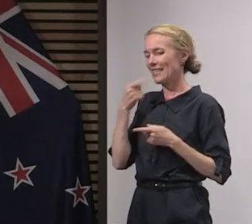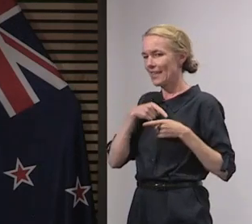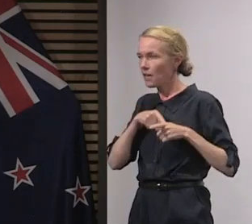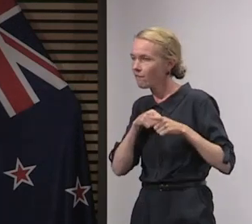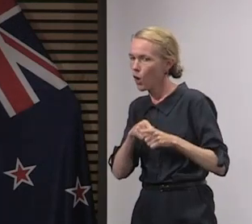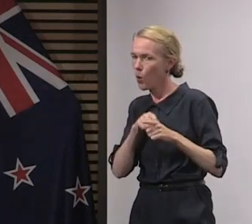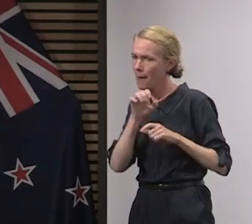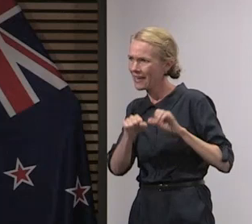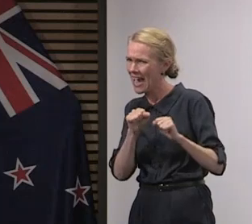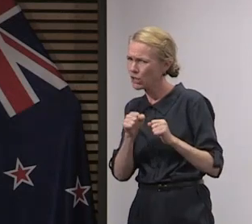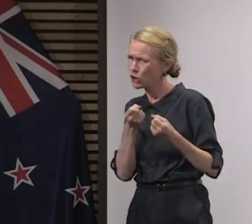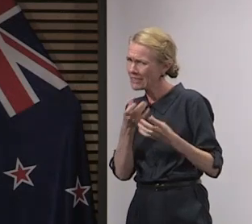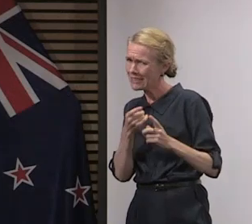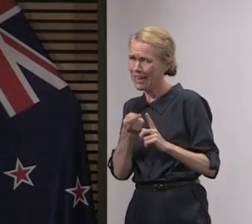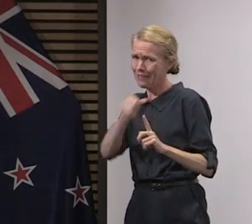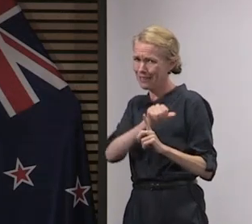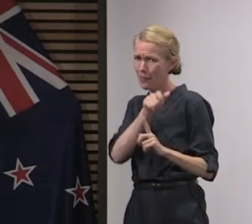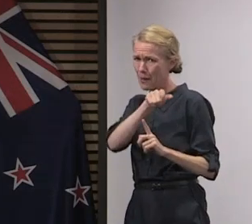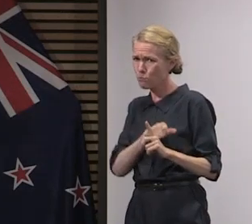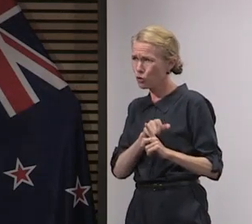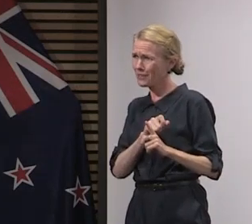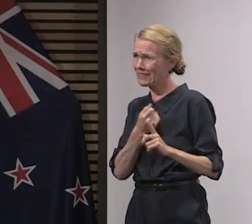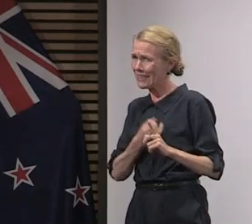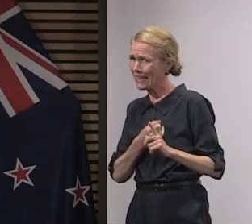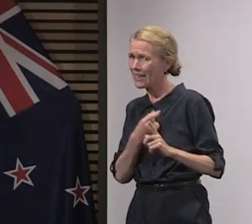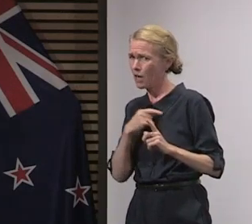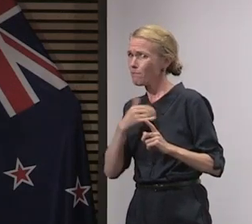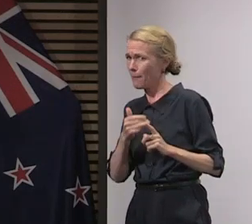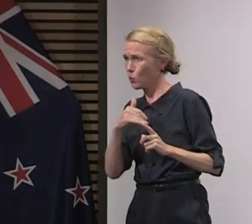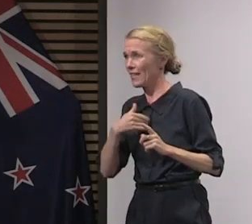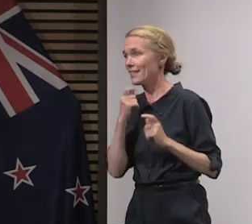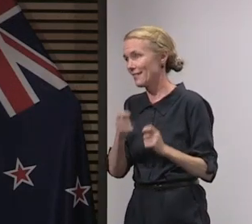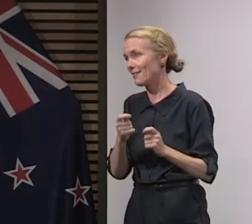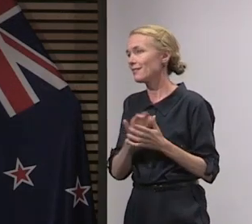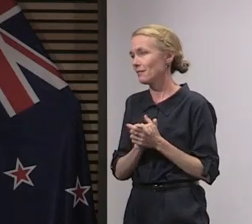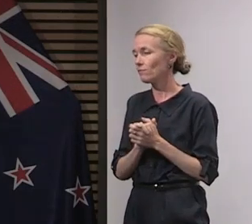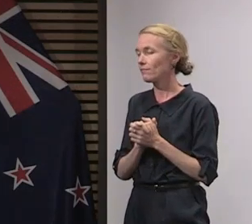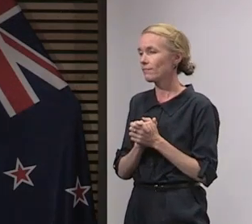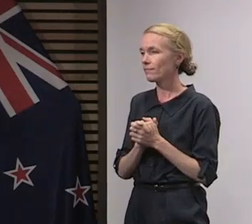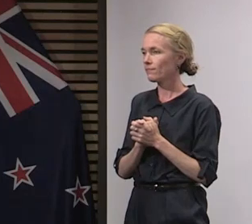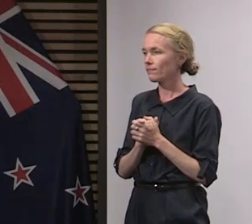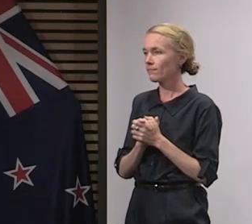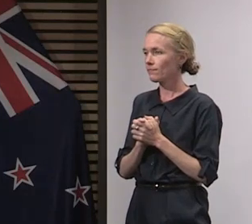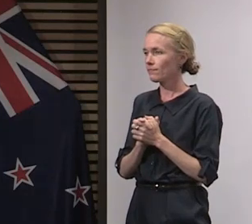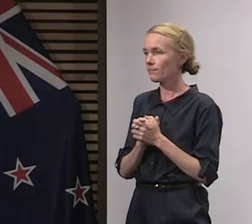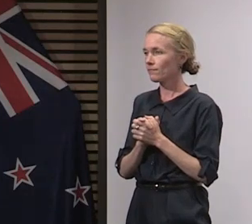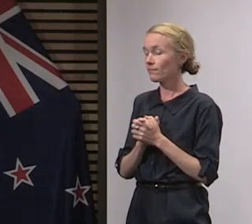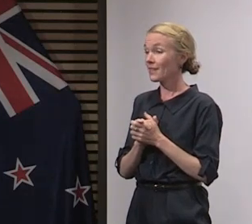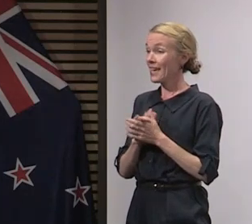us in being able to identify and track close contacts in